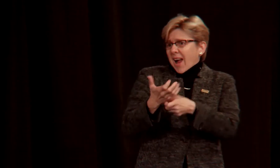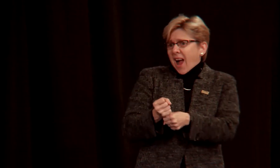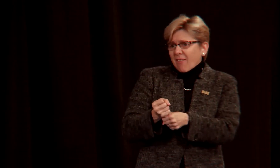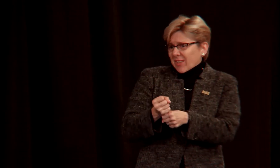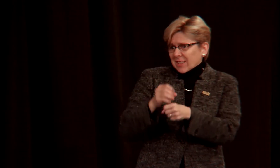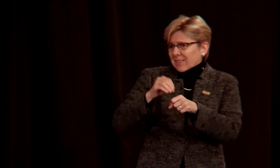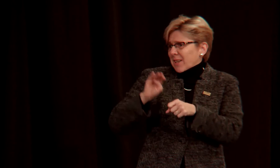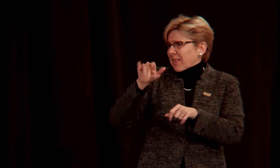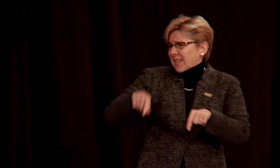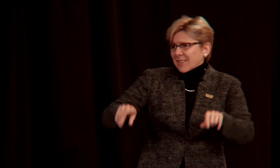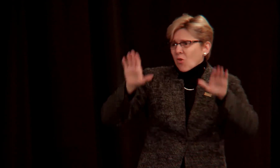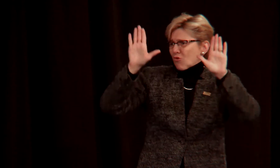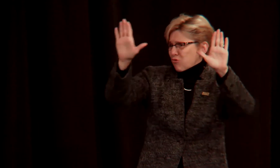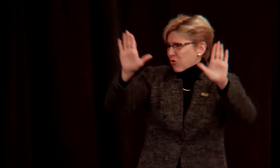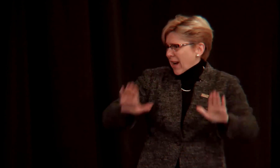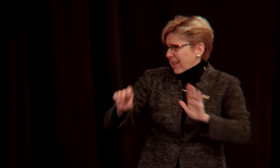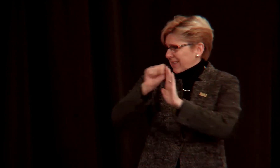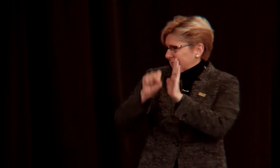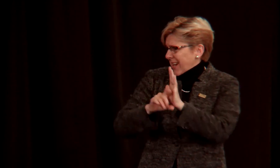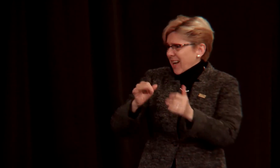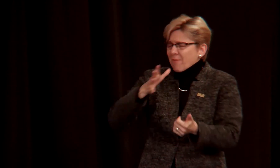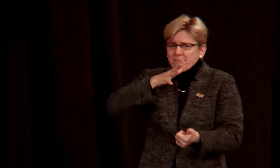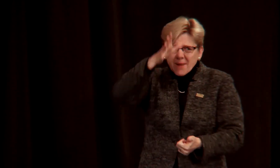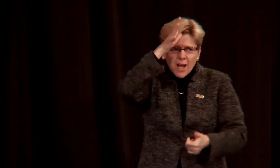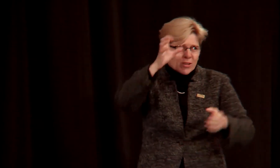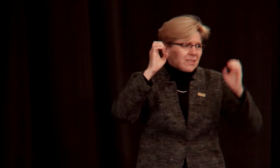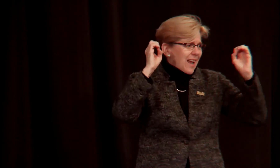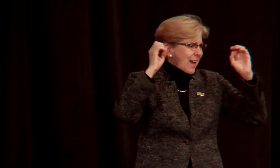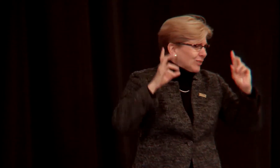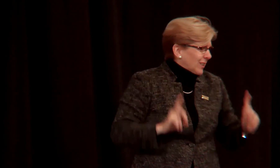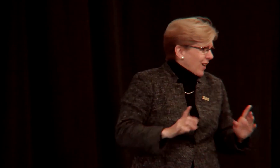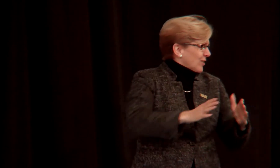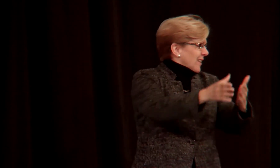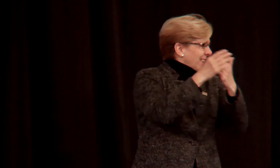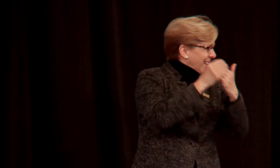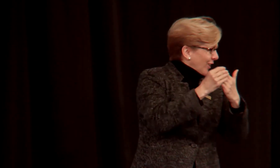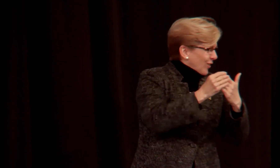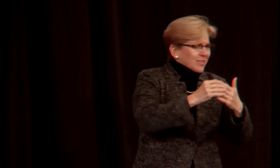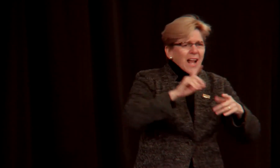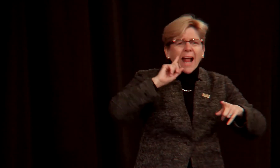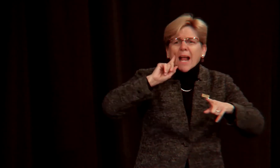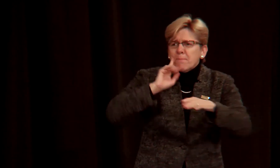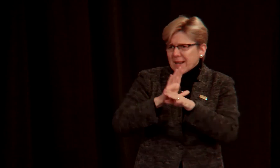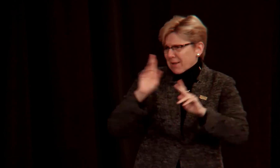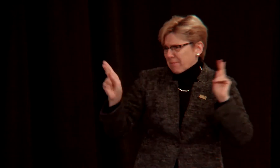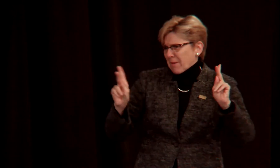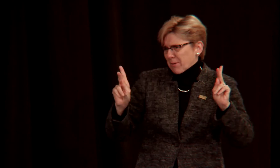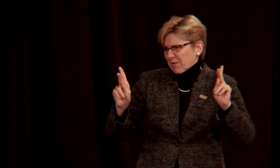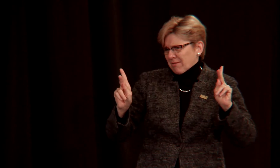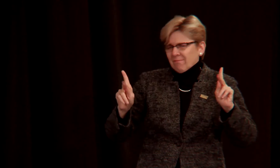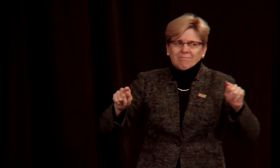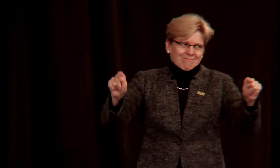I have confidence in the wonderful parents, educators and leaders in this great state.